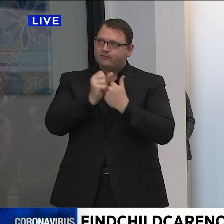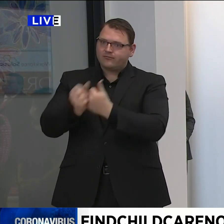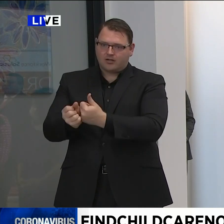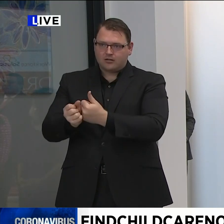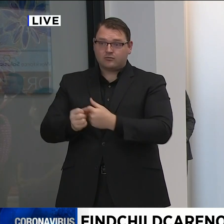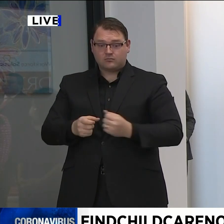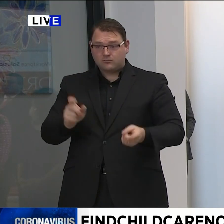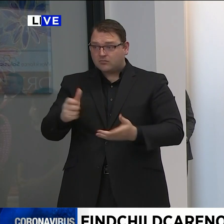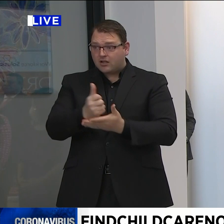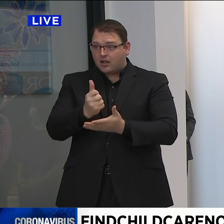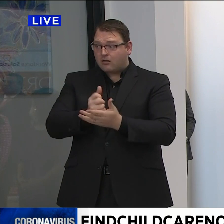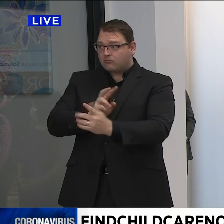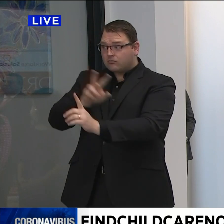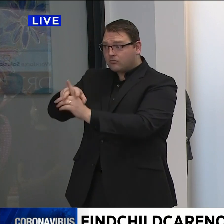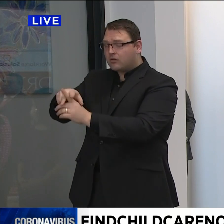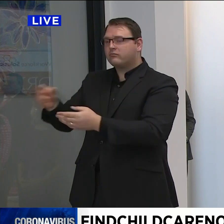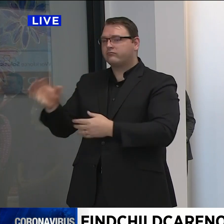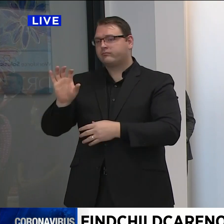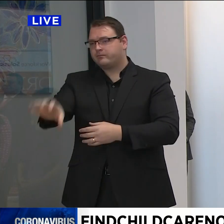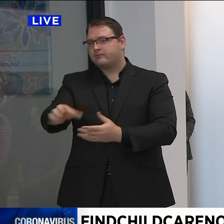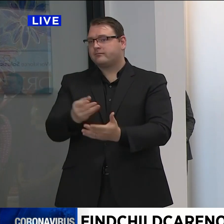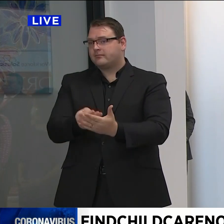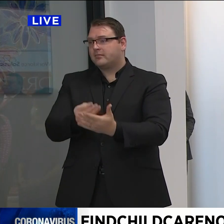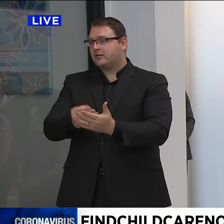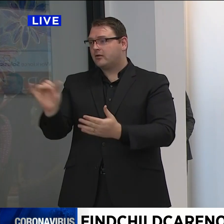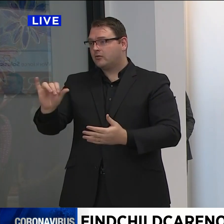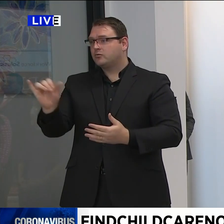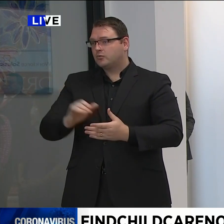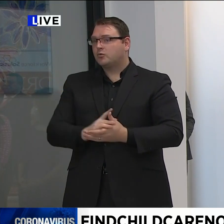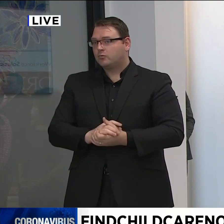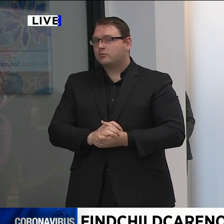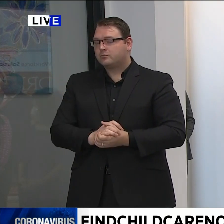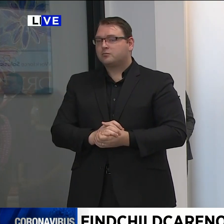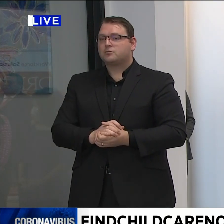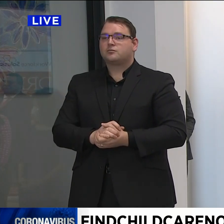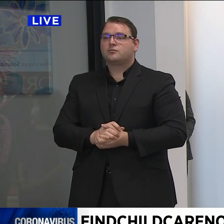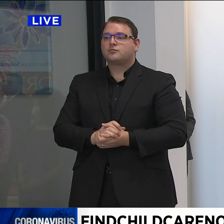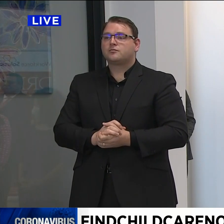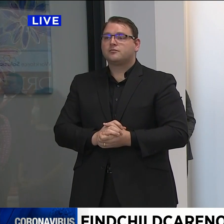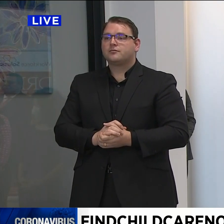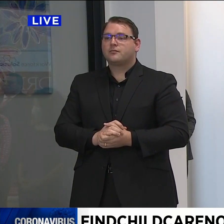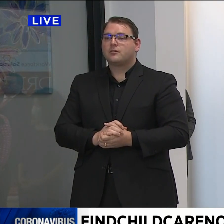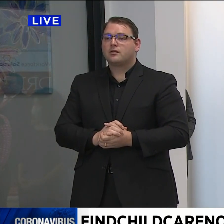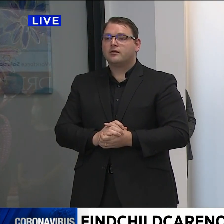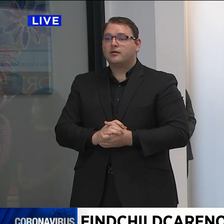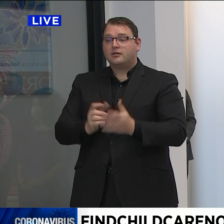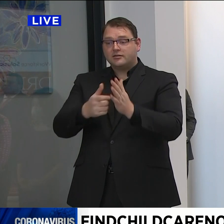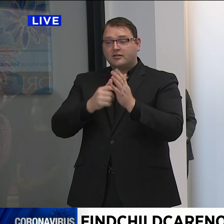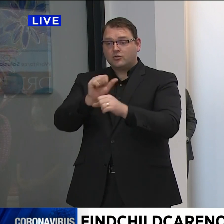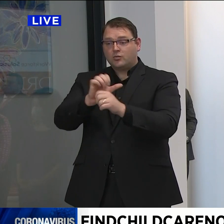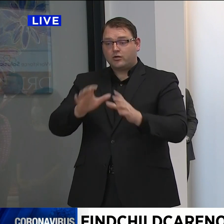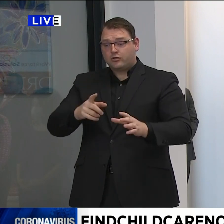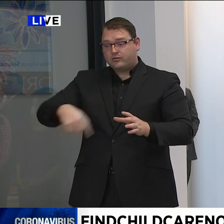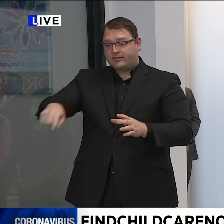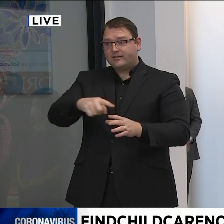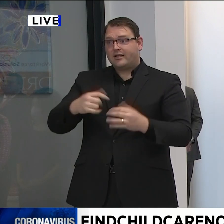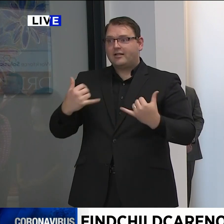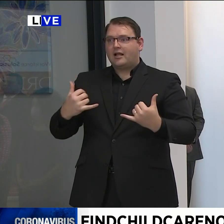following CDC guidelines for how to be a safe as how to be a safe as possible with taking care of possible with taking care of our kids and the folks who need our kids and the folks who need financial assistance will also